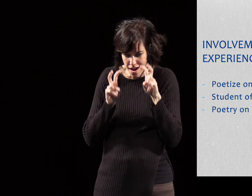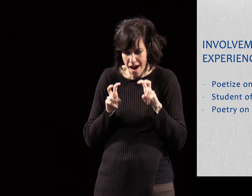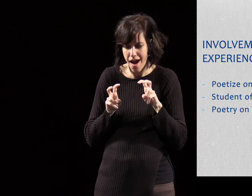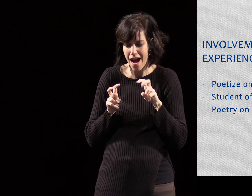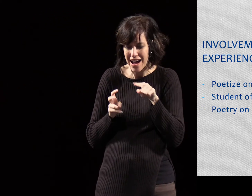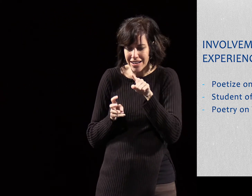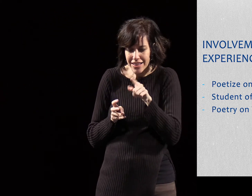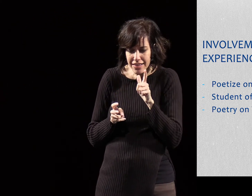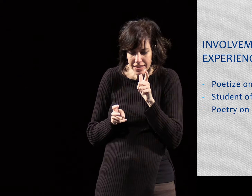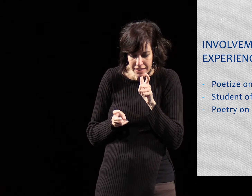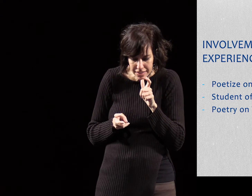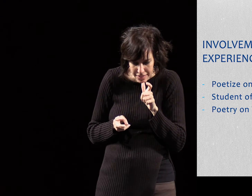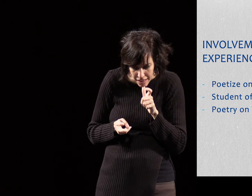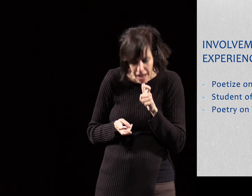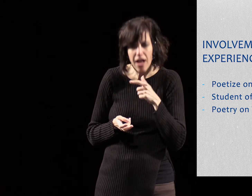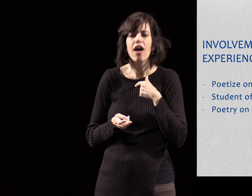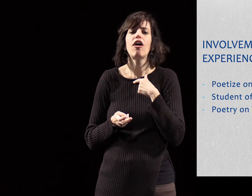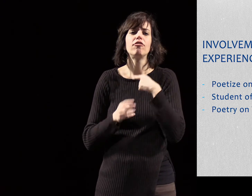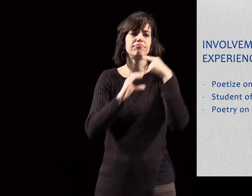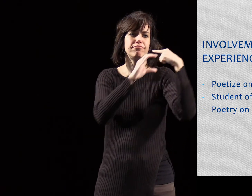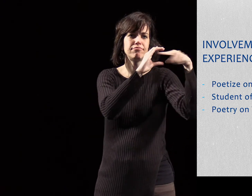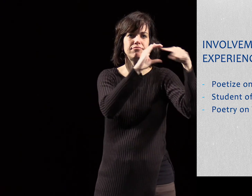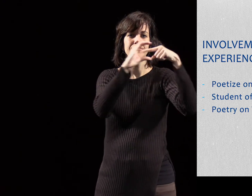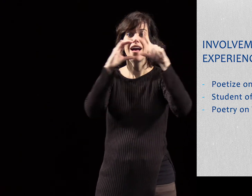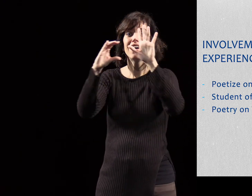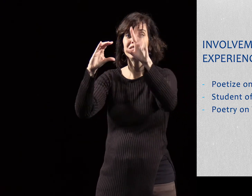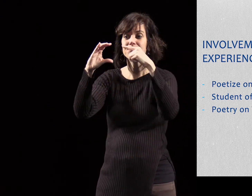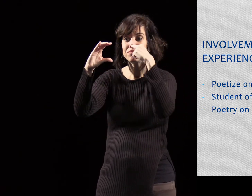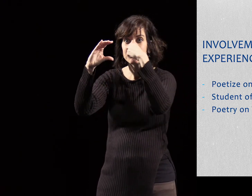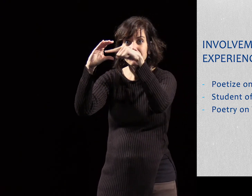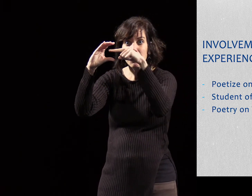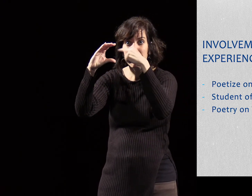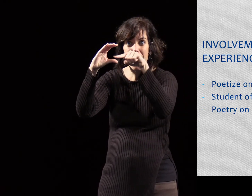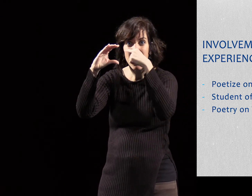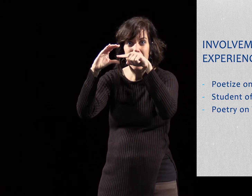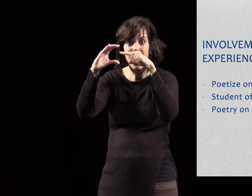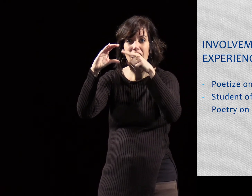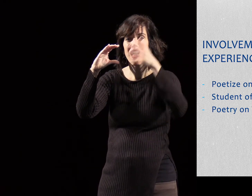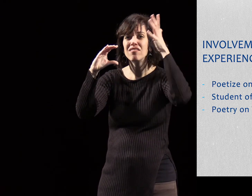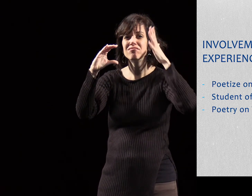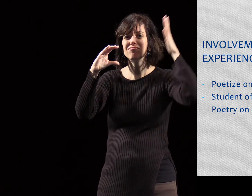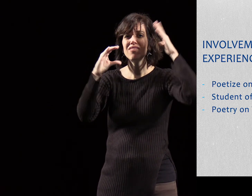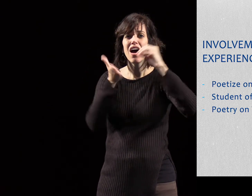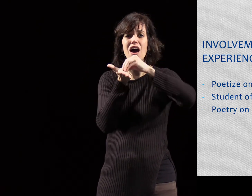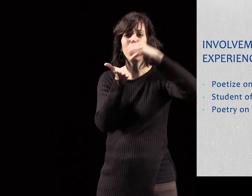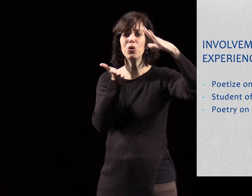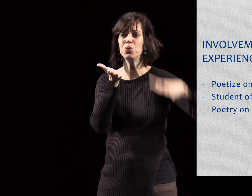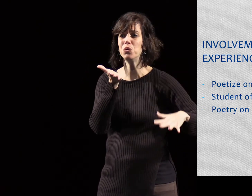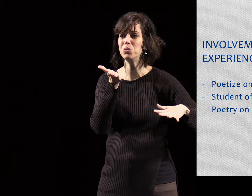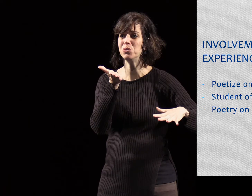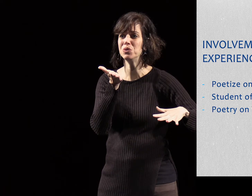I could analyze them, I saw whose they were, and then I sent out personal emails to these former students